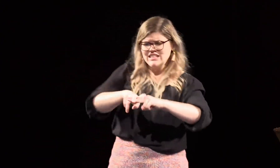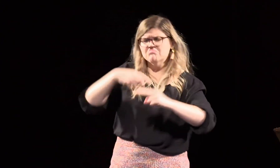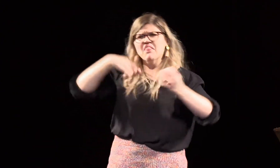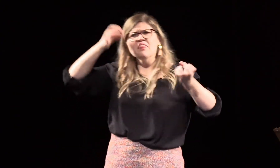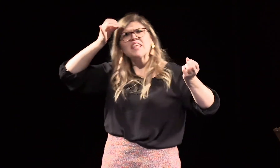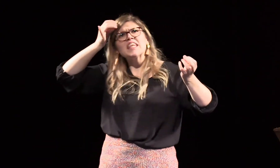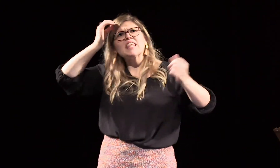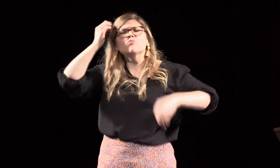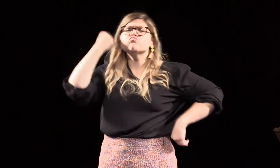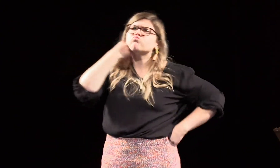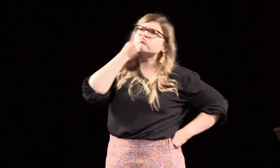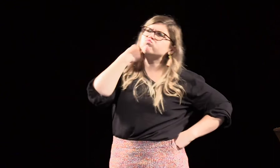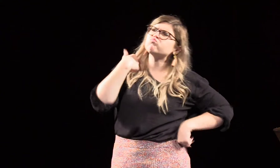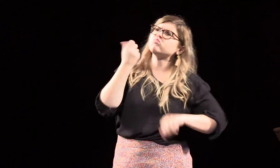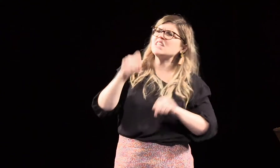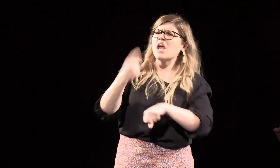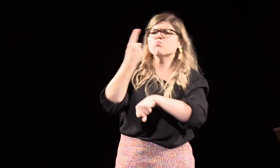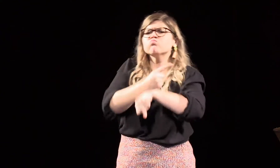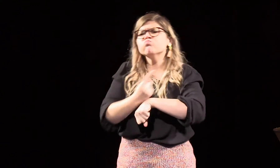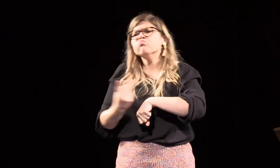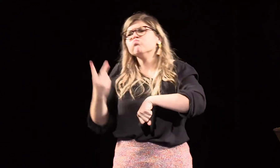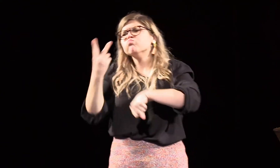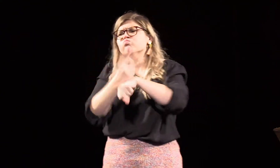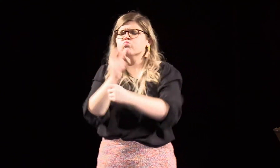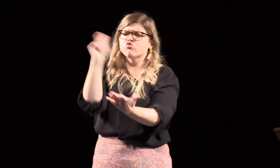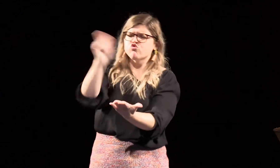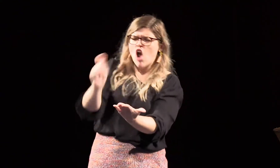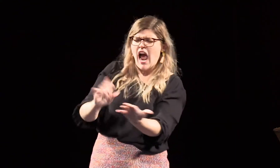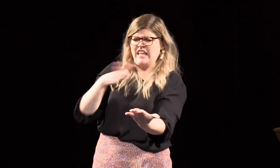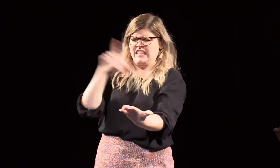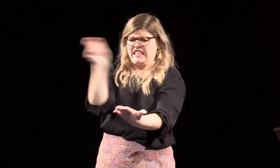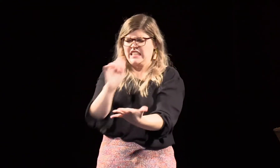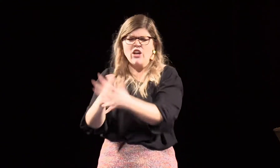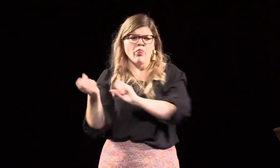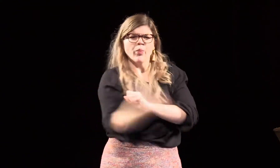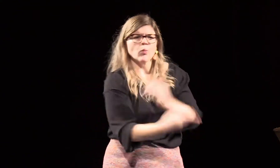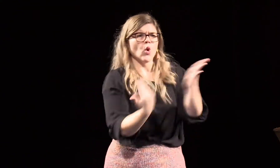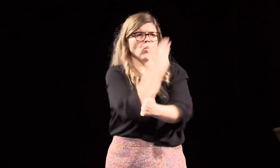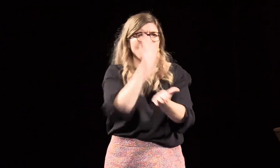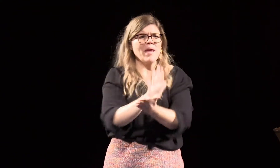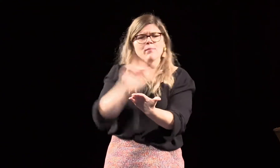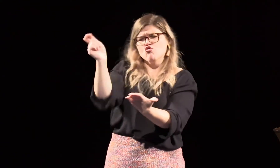think about what I want to say, maybe over the course of a day or two. And then if I'm not happy with it,